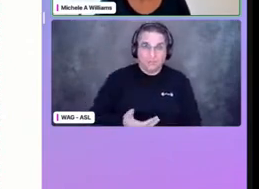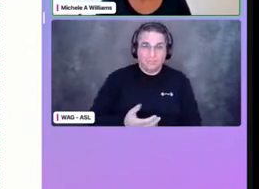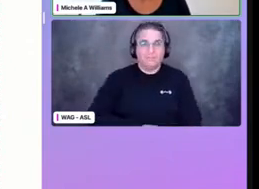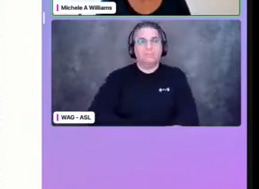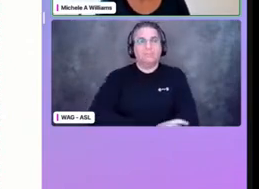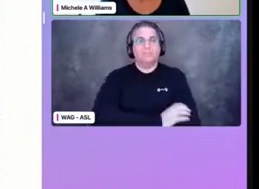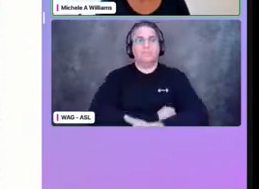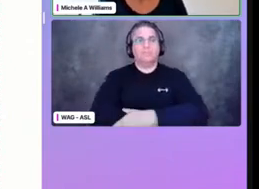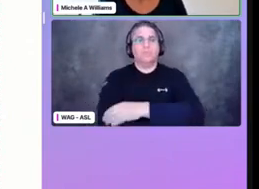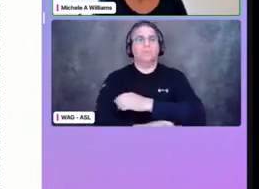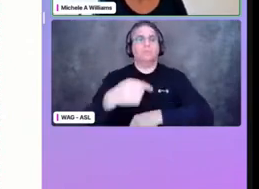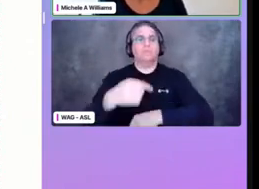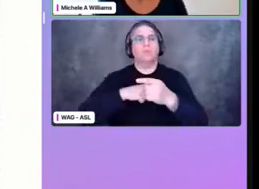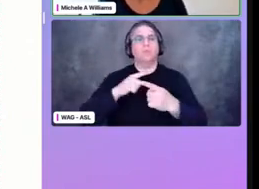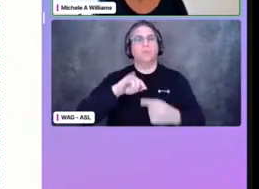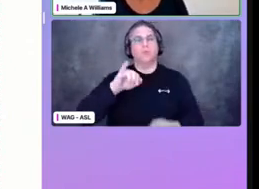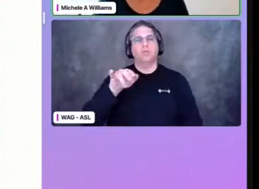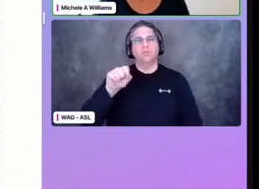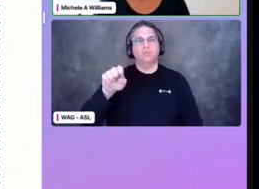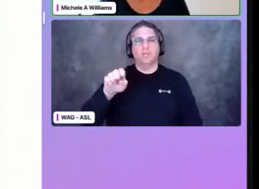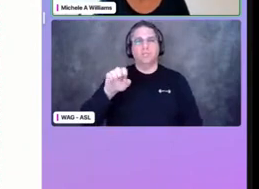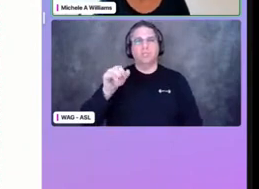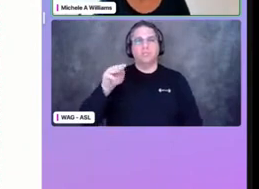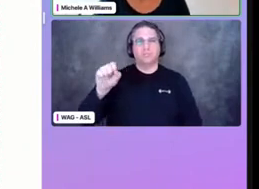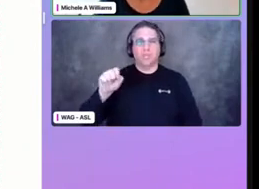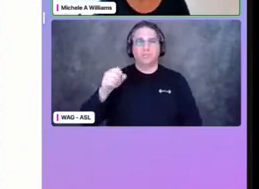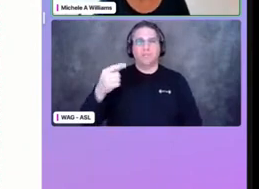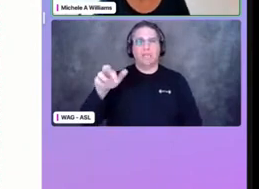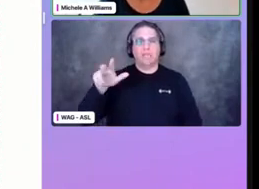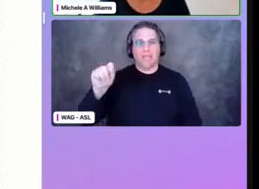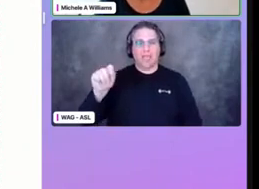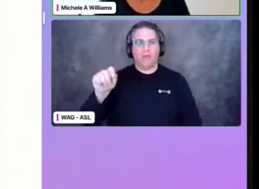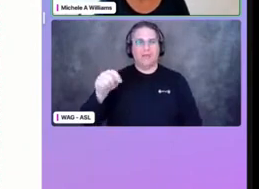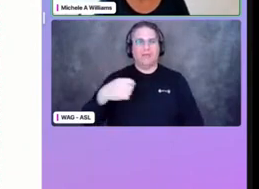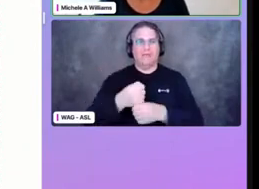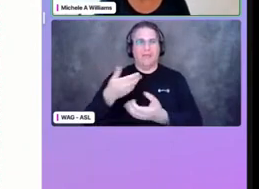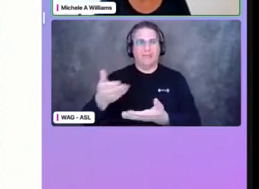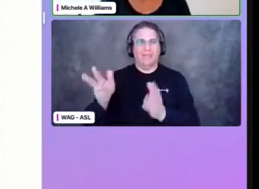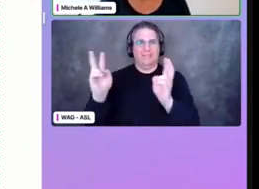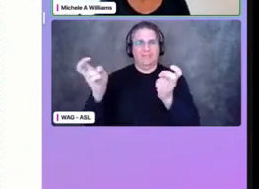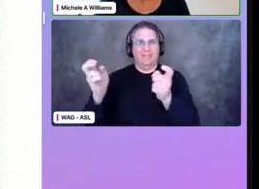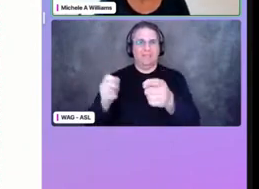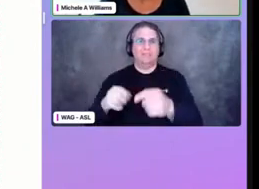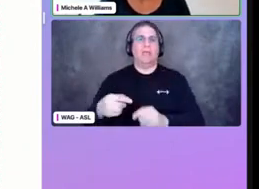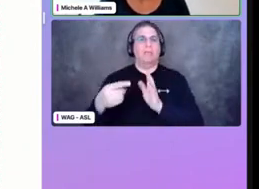So, another way to think about this is to go seminal through some work by Jesse James